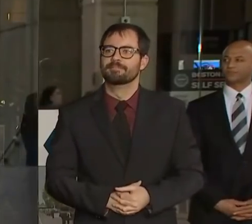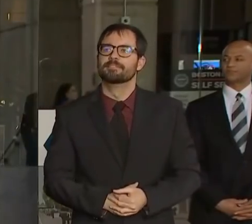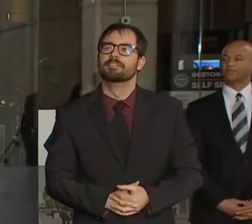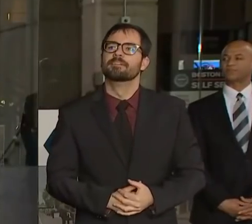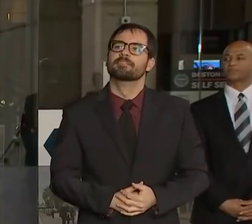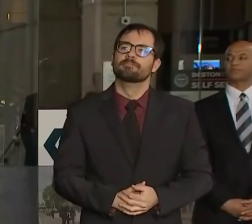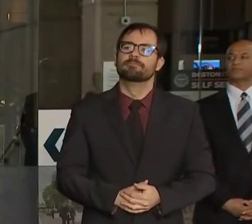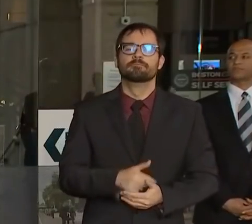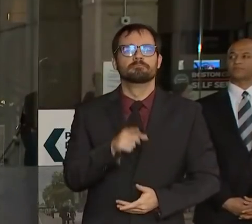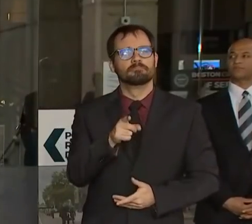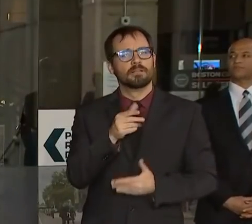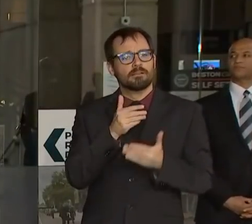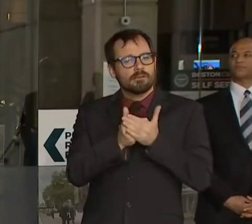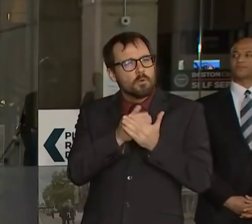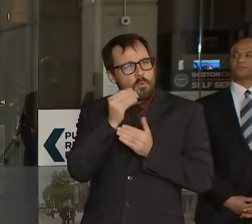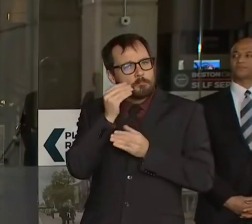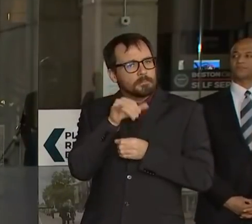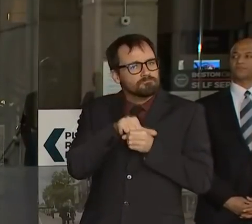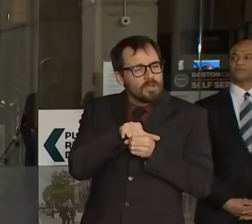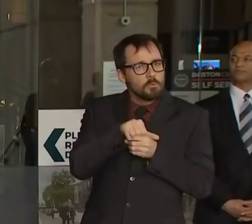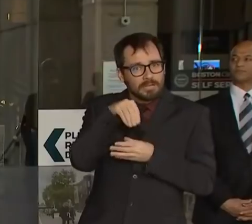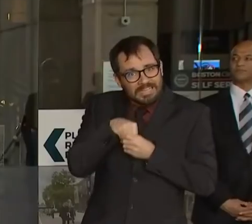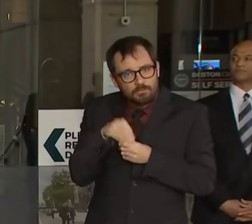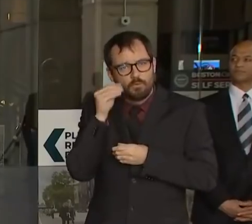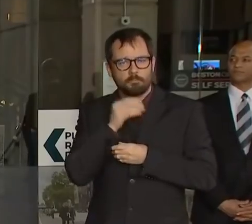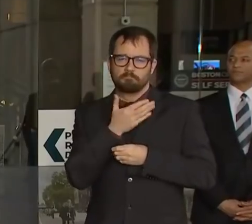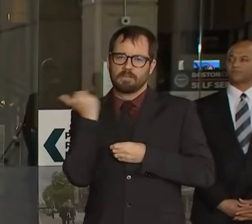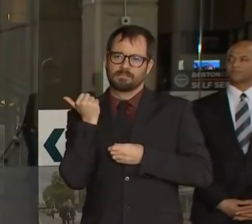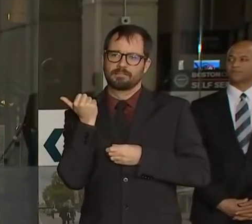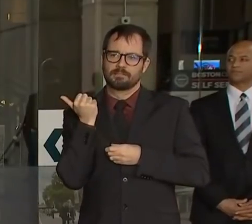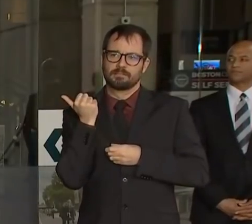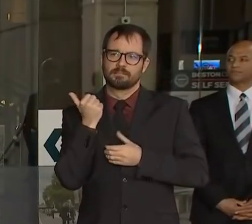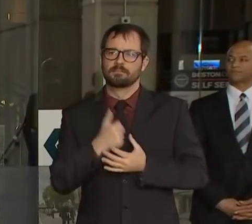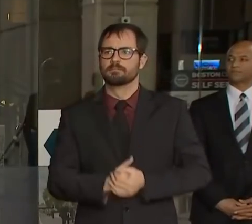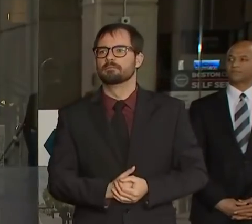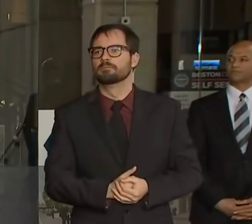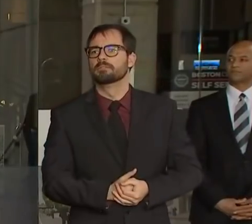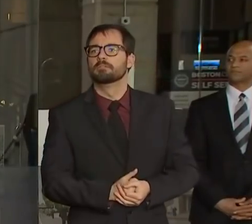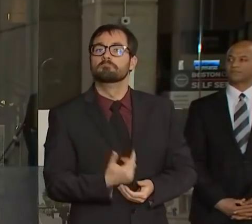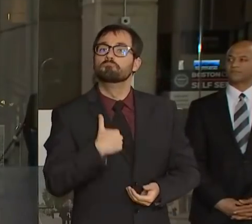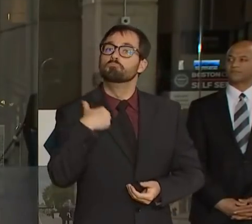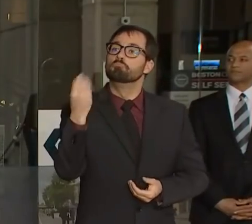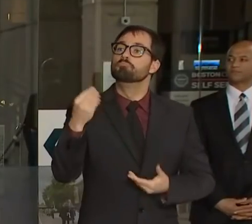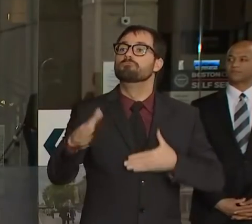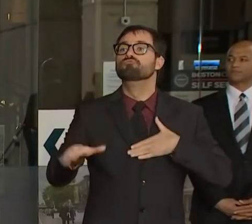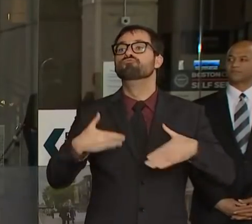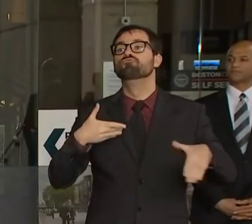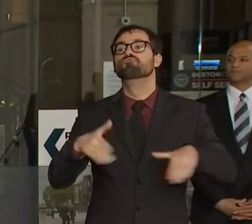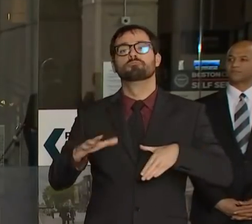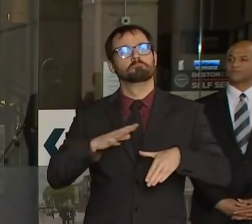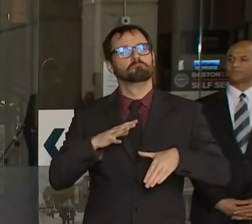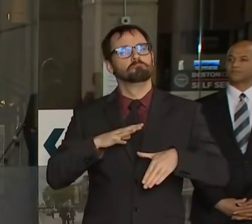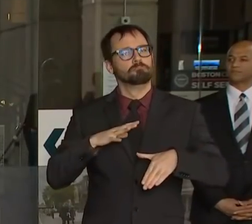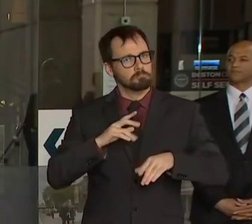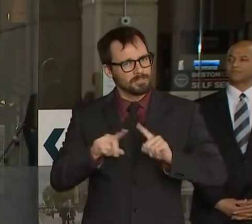FROM EACH OTHER. WE ARE ASKING PEOPLE NOT TO HAVE HOUSE GATHERINGS OR PARTIES. AS MUCH AS YOU CAN STAY IN AND AROUND YOUR HOUSE IS IMPORTANT. IF YOU GO FOR A WALK, KEEP THAT